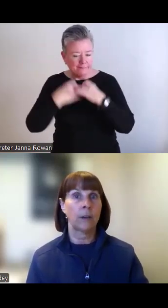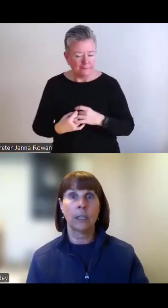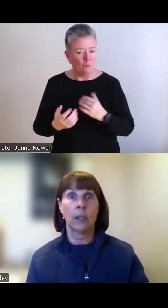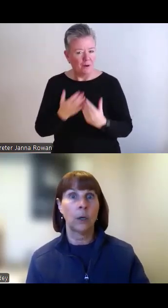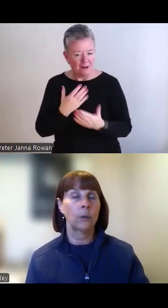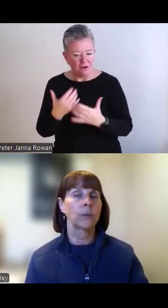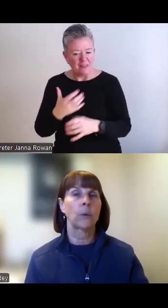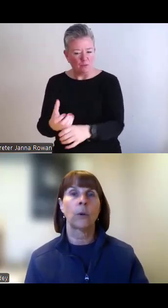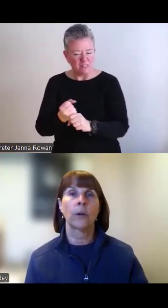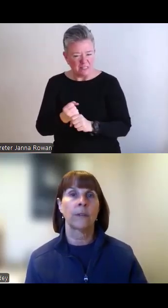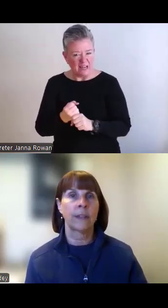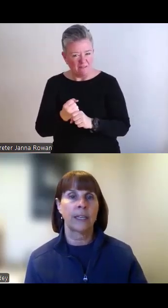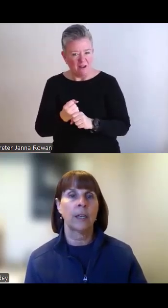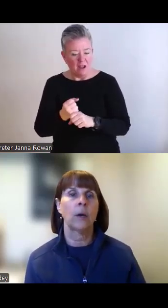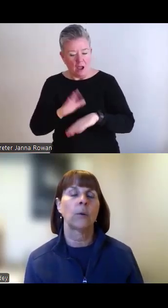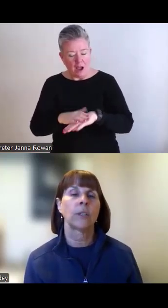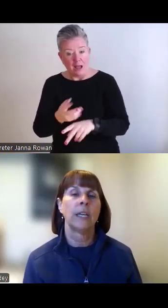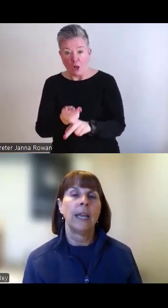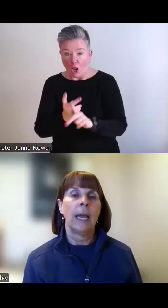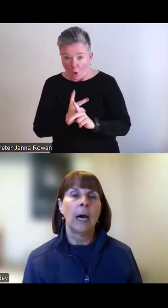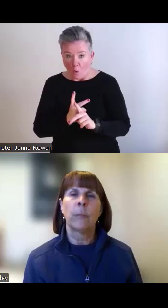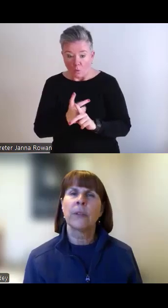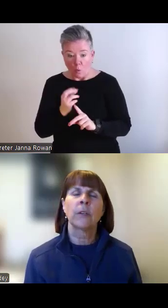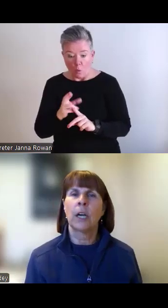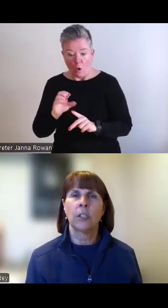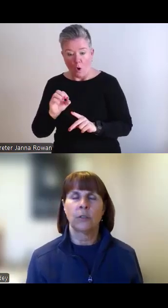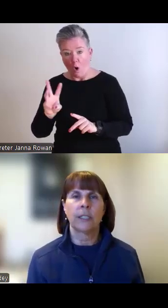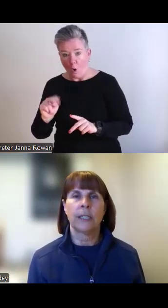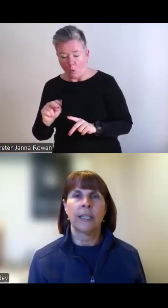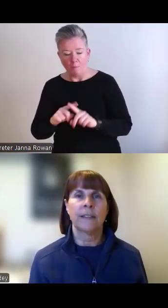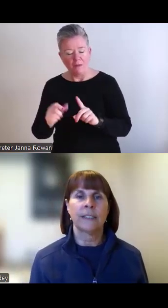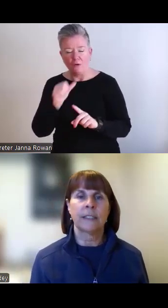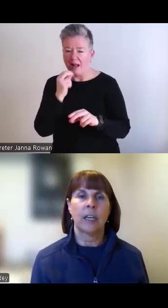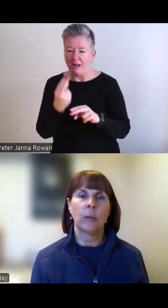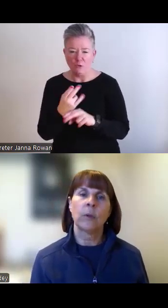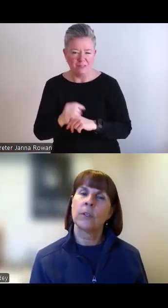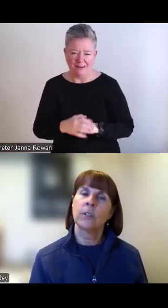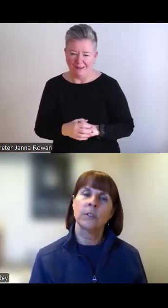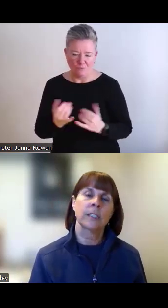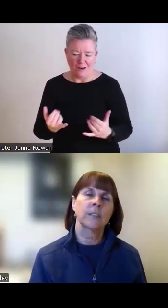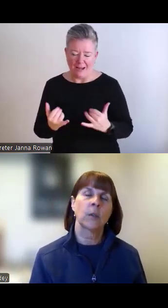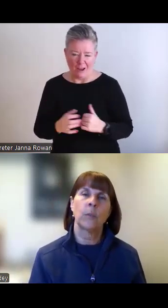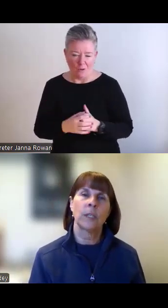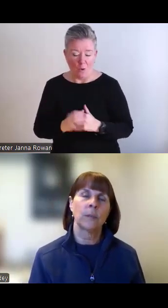either on loan or that they own, but they're not using it at this time, or they're using it so